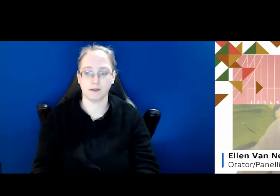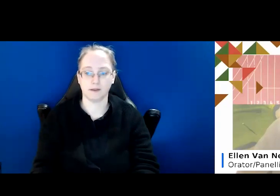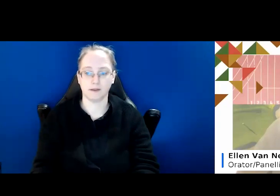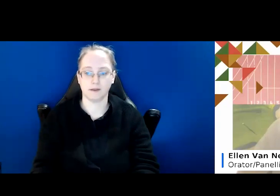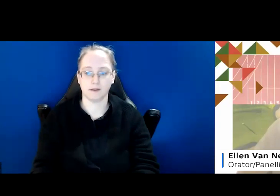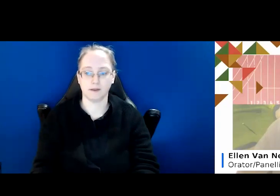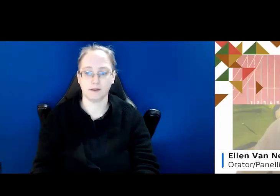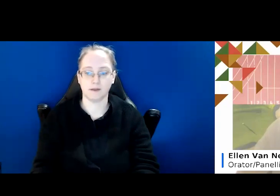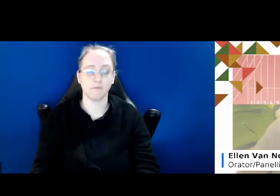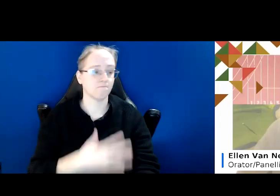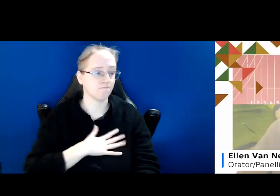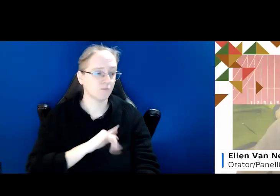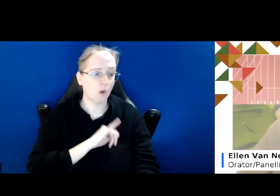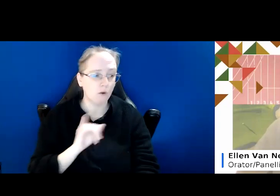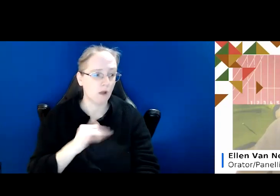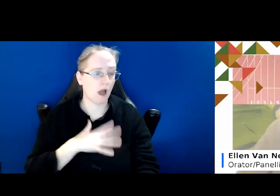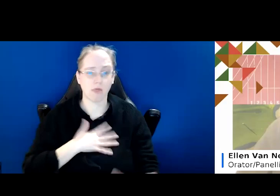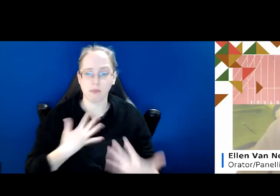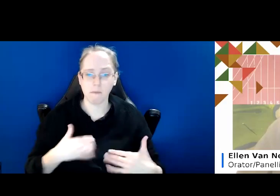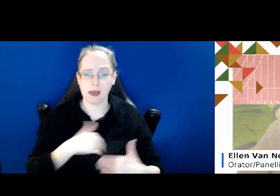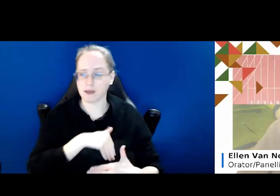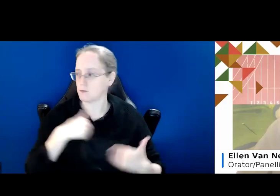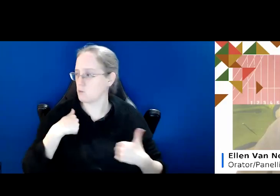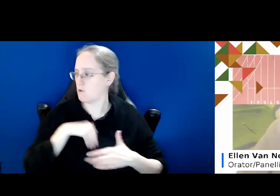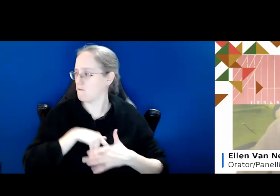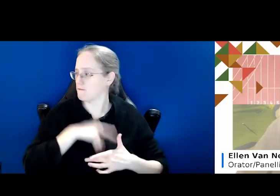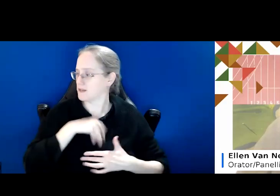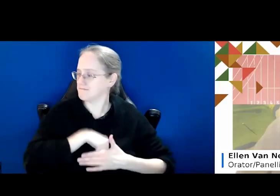and the pain we feel keenly in our hearts comes from